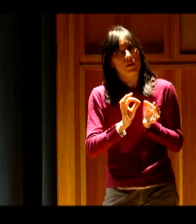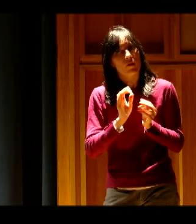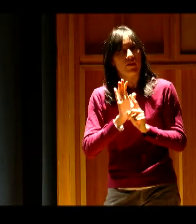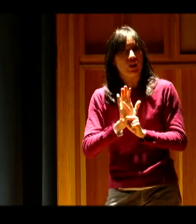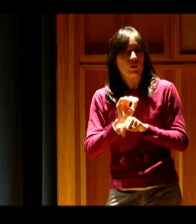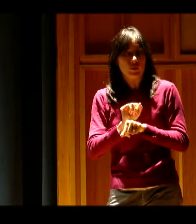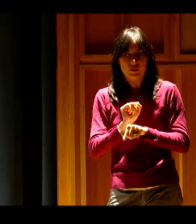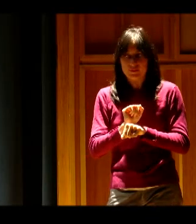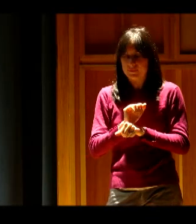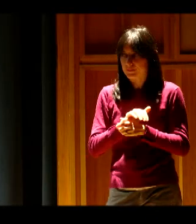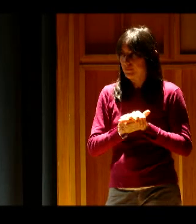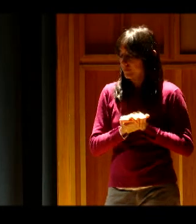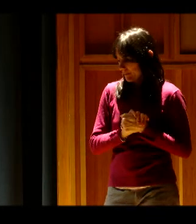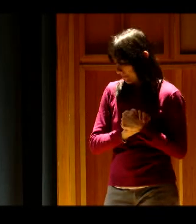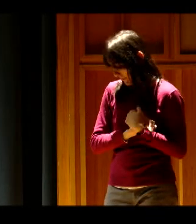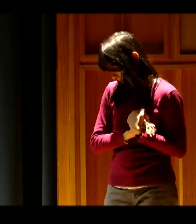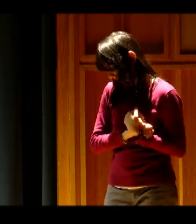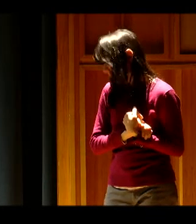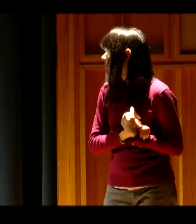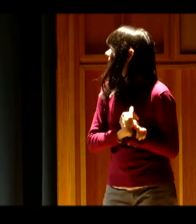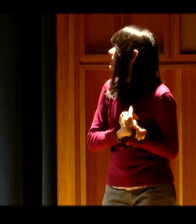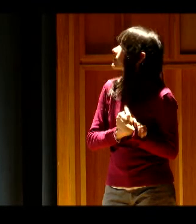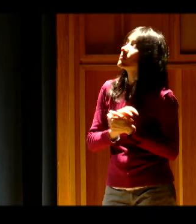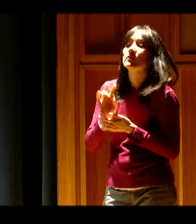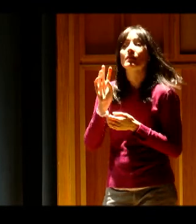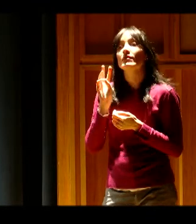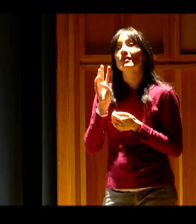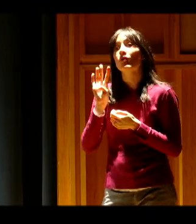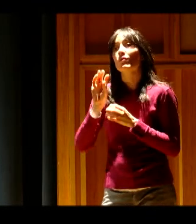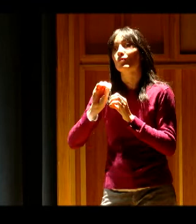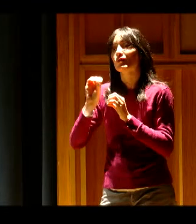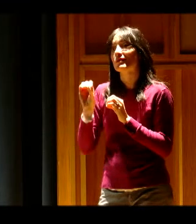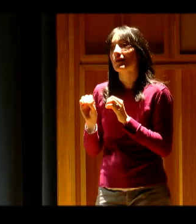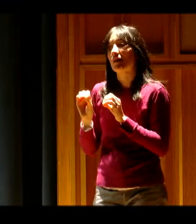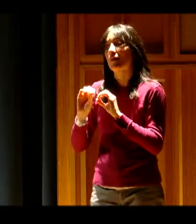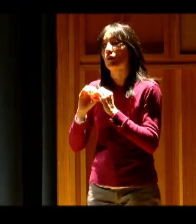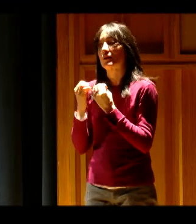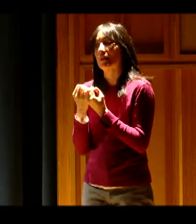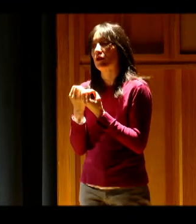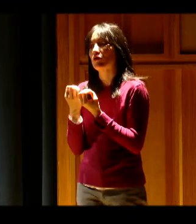64% of organizations are getting rid of single-use plastic.